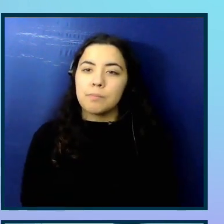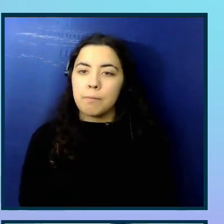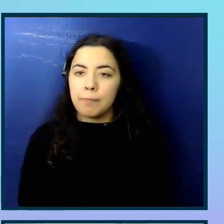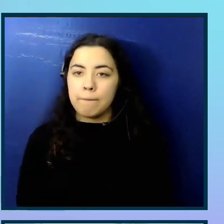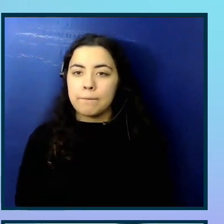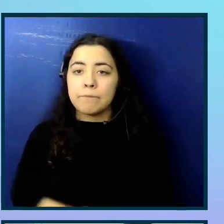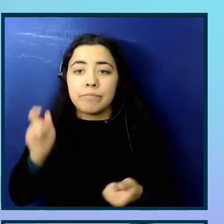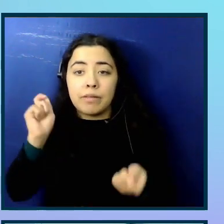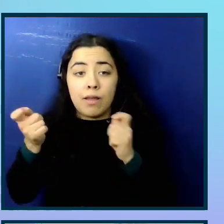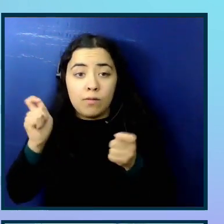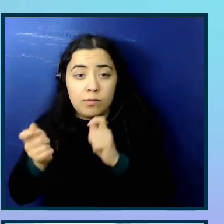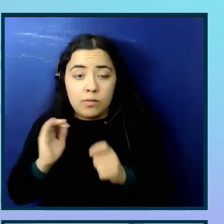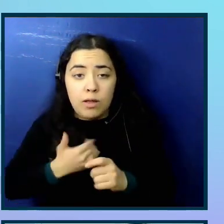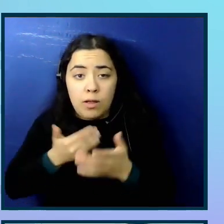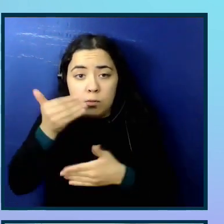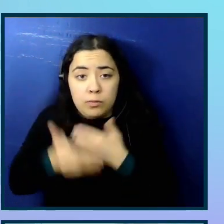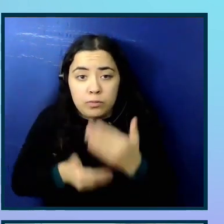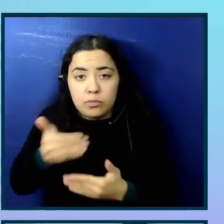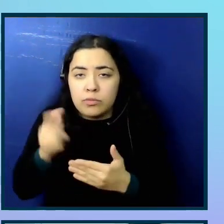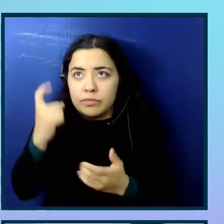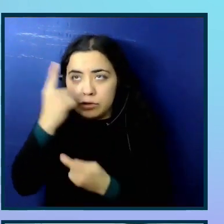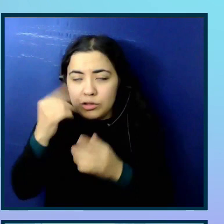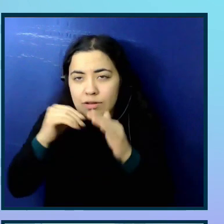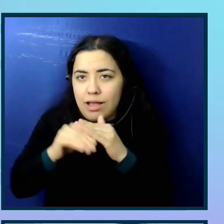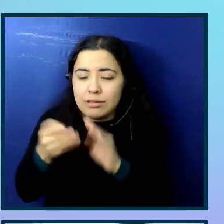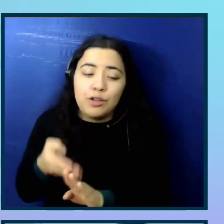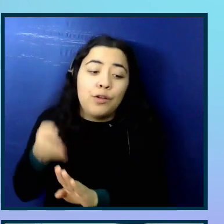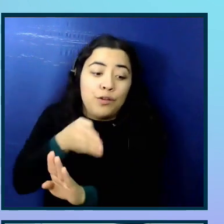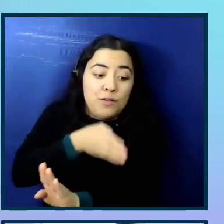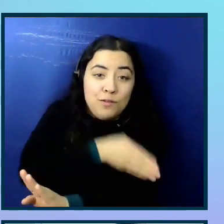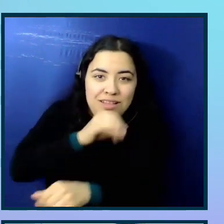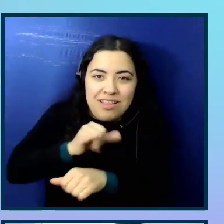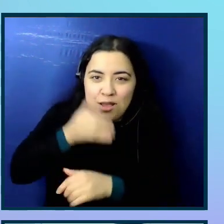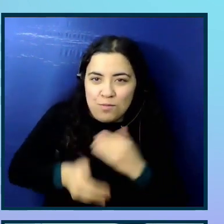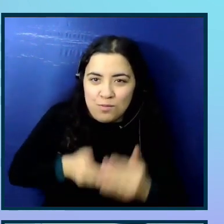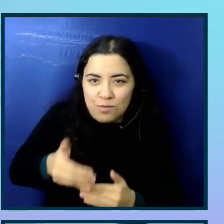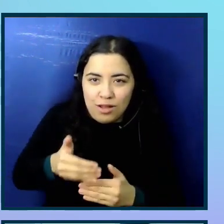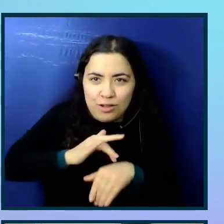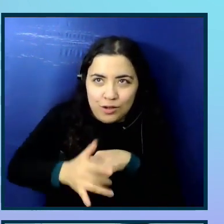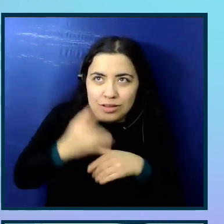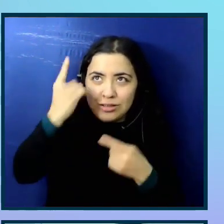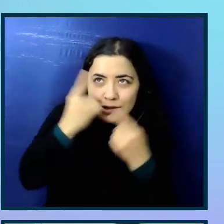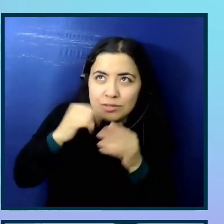again, bringing consideration for access earlier and earlier into the process and how we're thinking about those things.